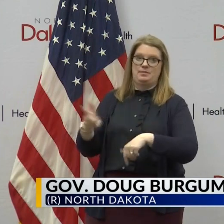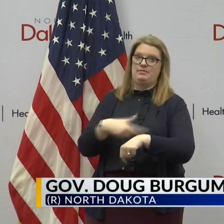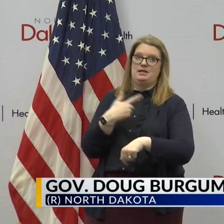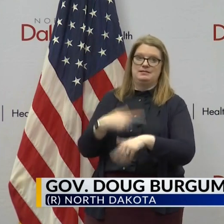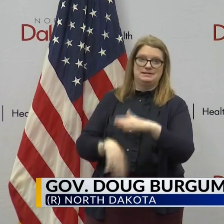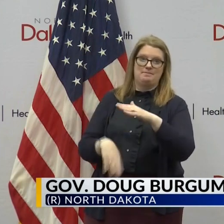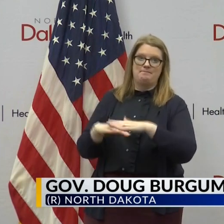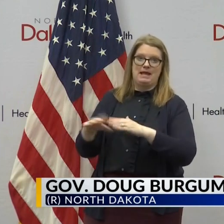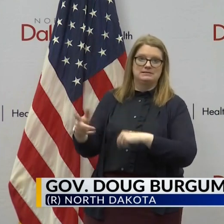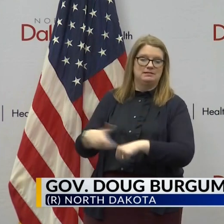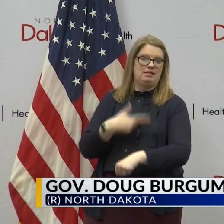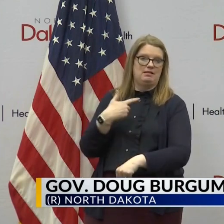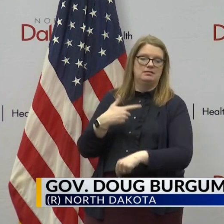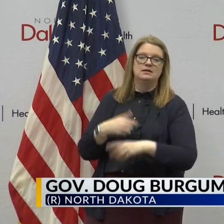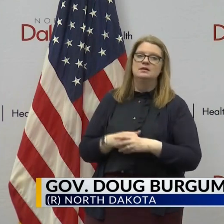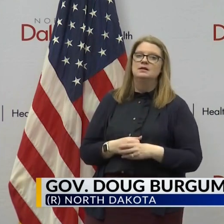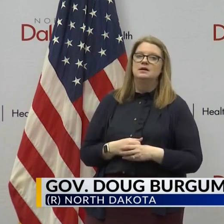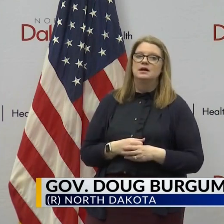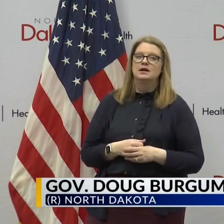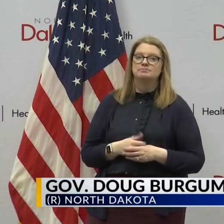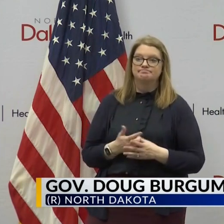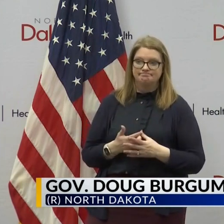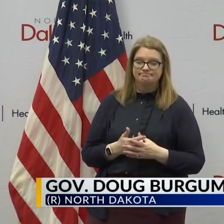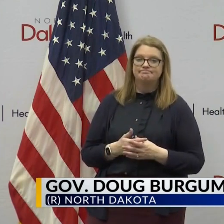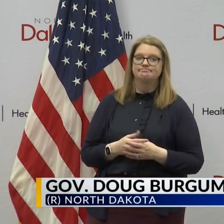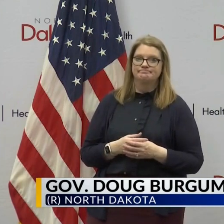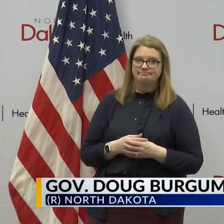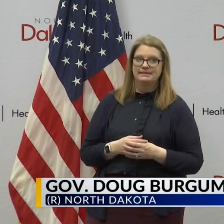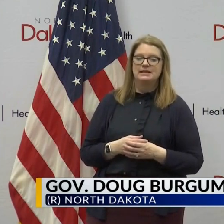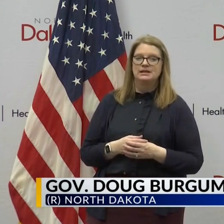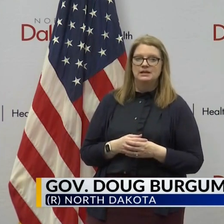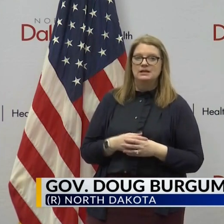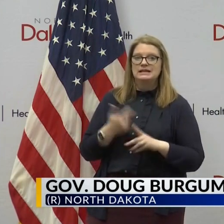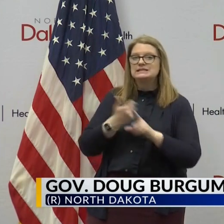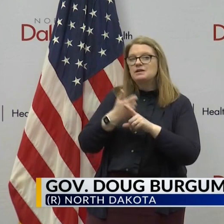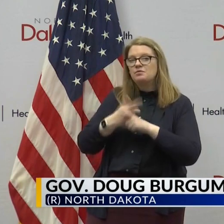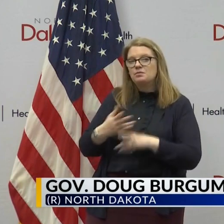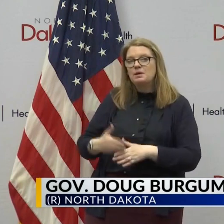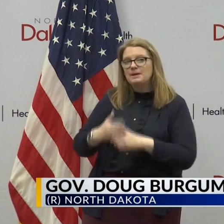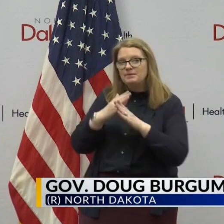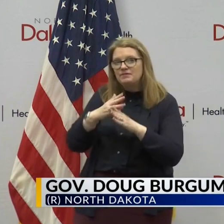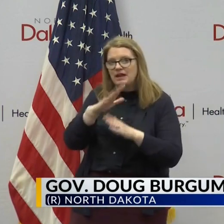SUCH DE -- AND IN THE NORTH DAKOTA EMERGENCY ORDER WOULD BE EFFECTIVE FOR 40 DAYS,